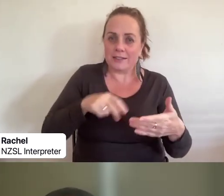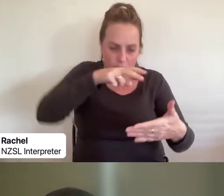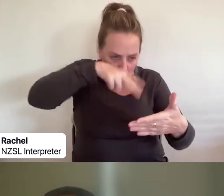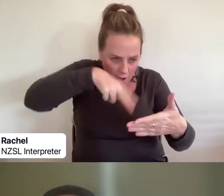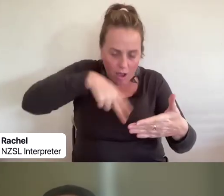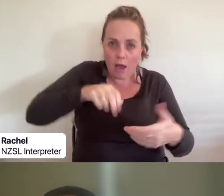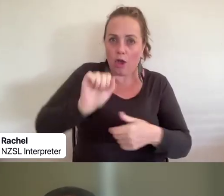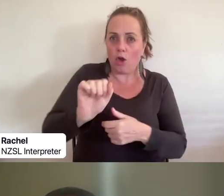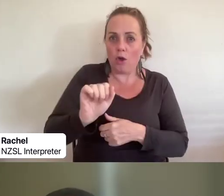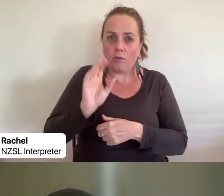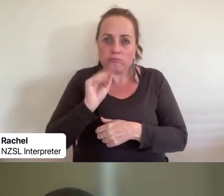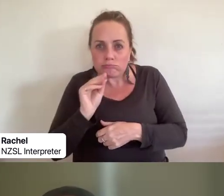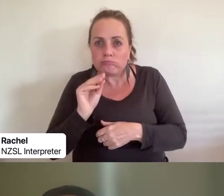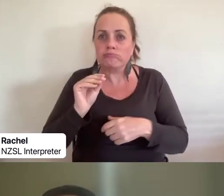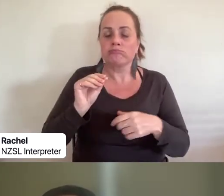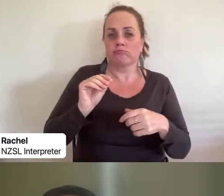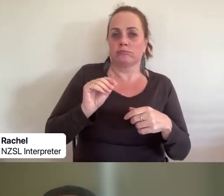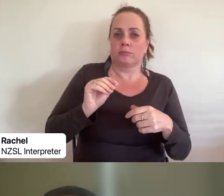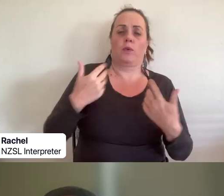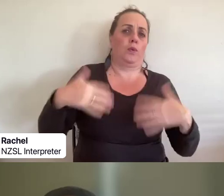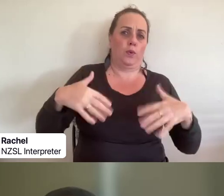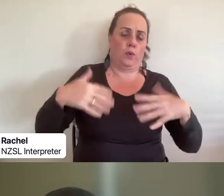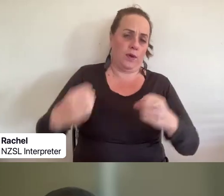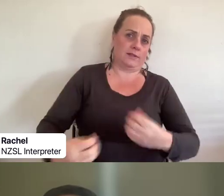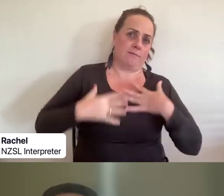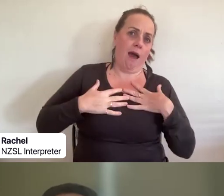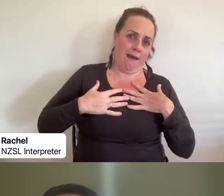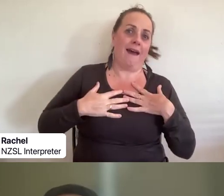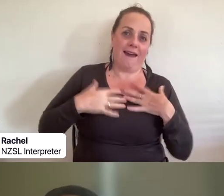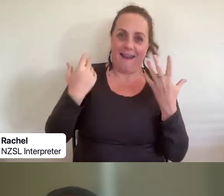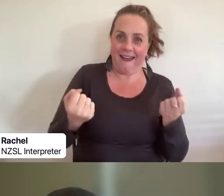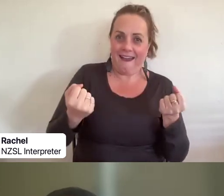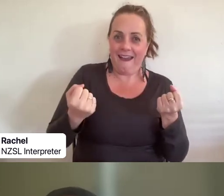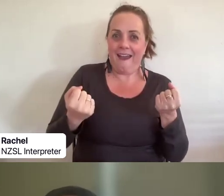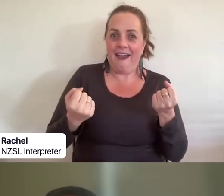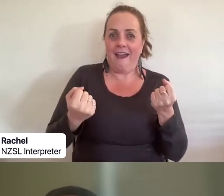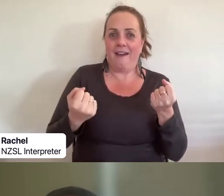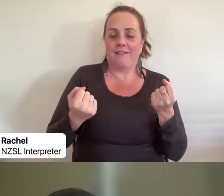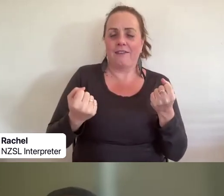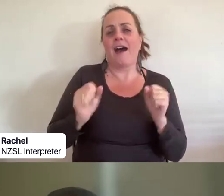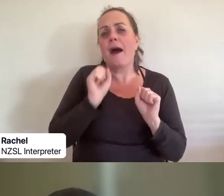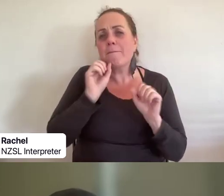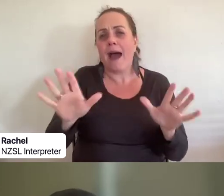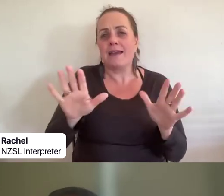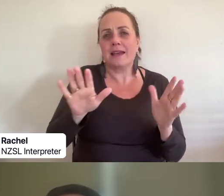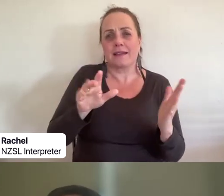and including her increasingly influential Substack articles which I take great pleasure